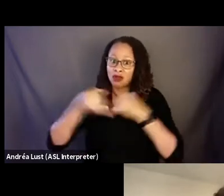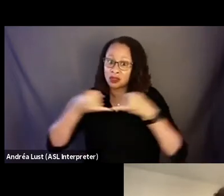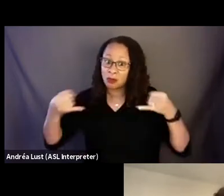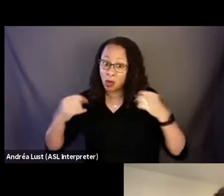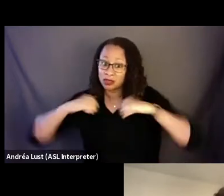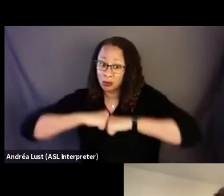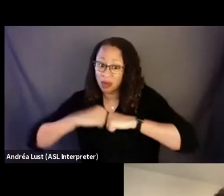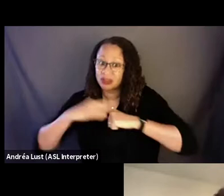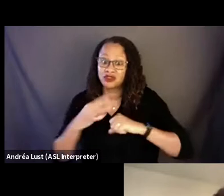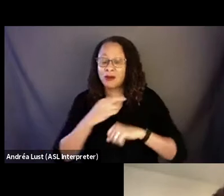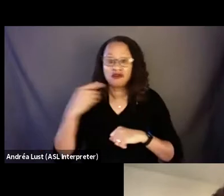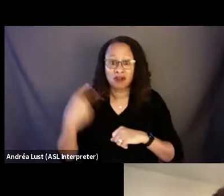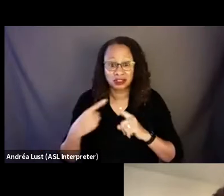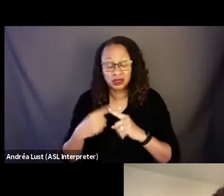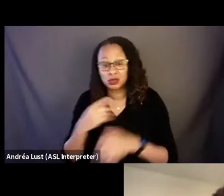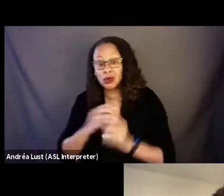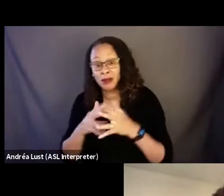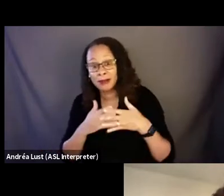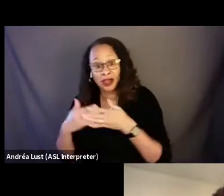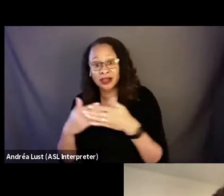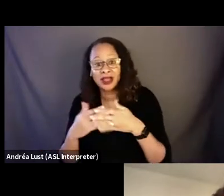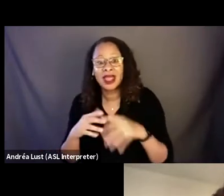We did because the film would reveal way too much.